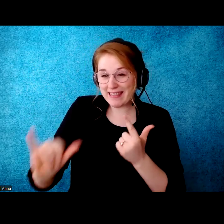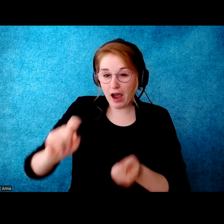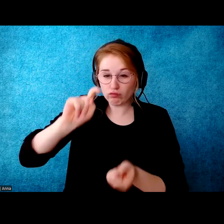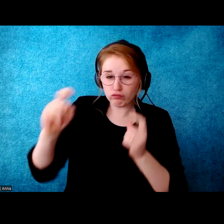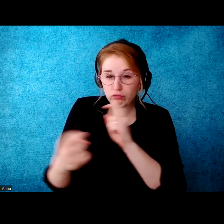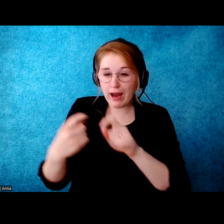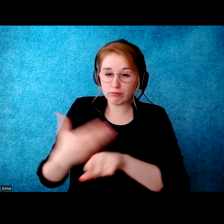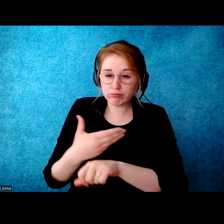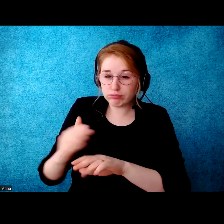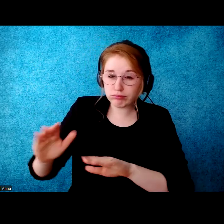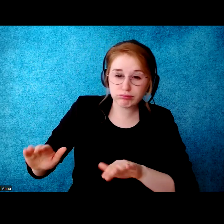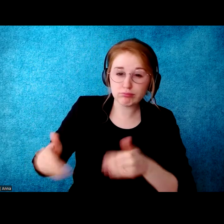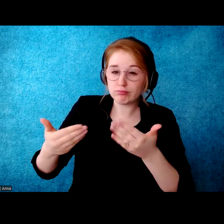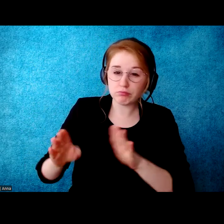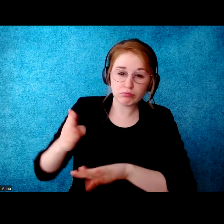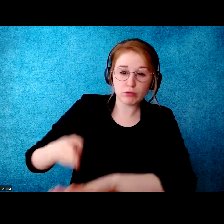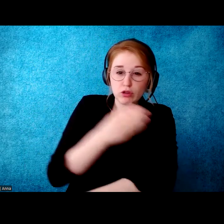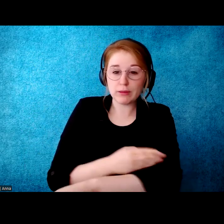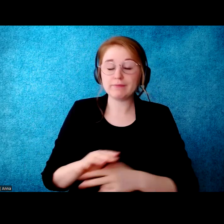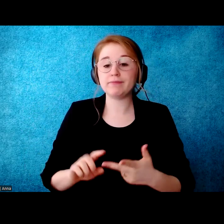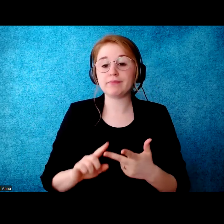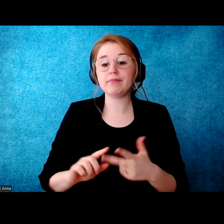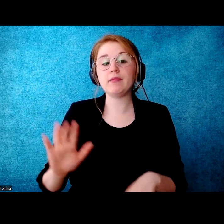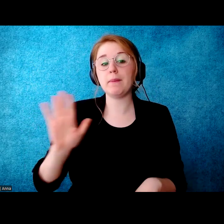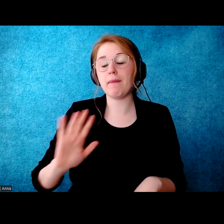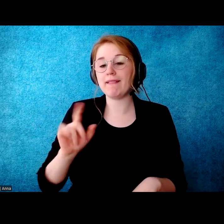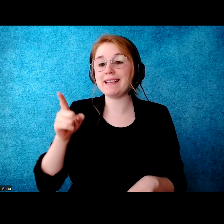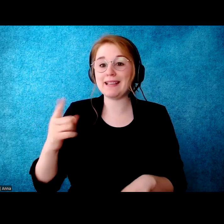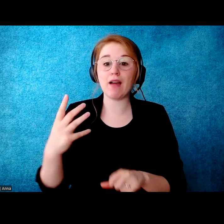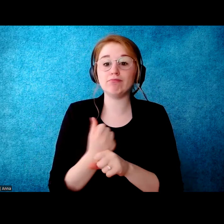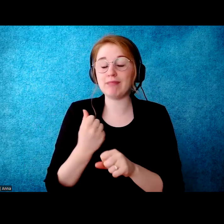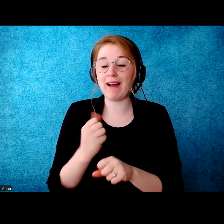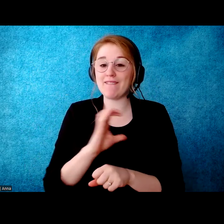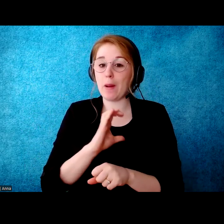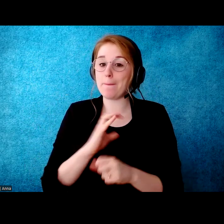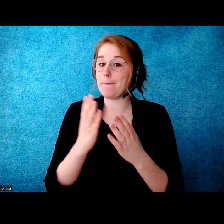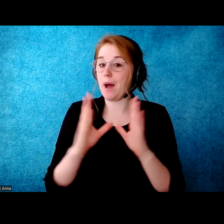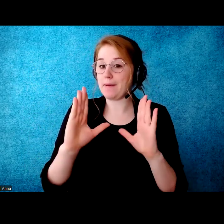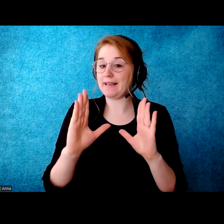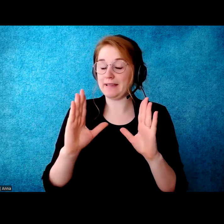In 2007, Kevin was the recipient of the public official of the year award by Governing Magazine for collaborating